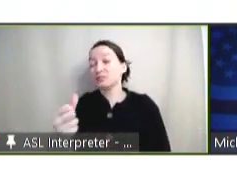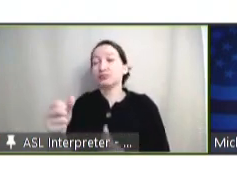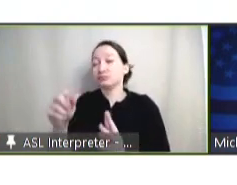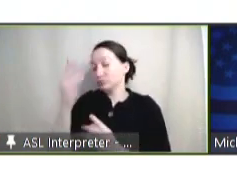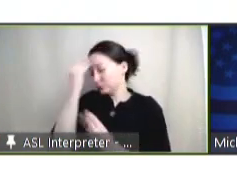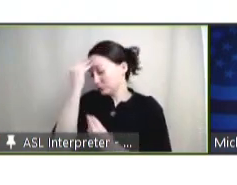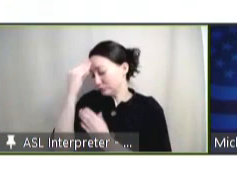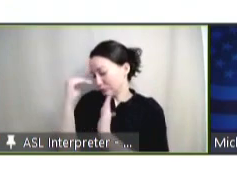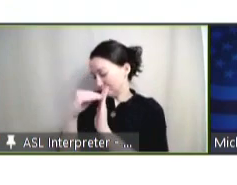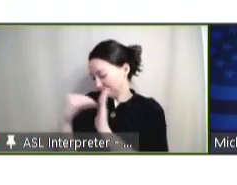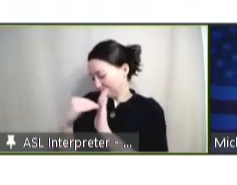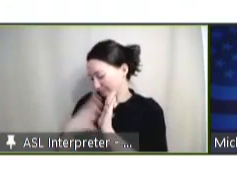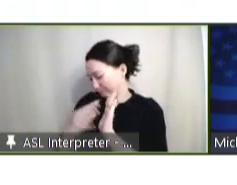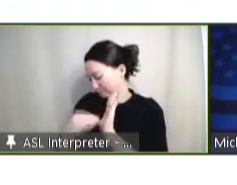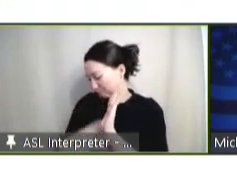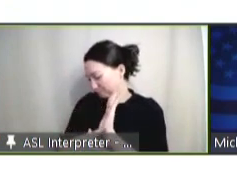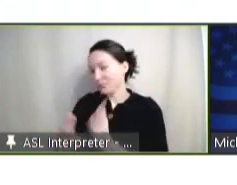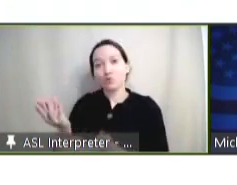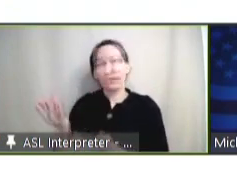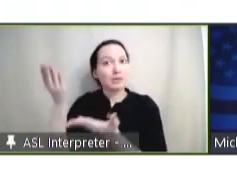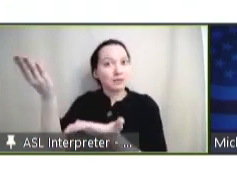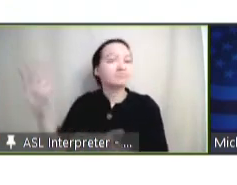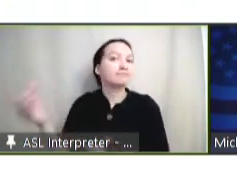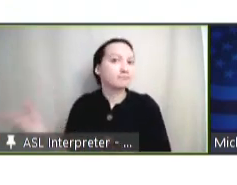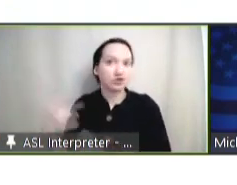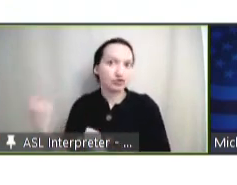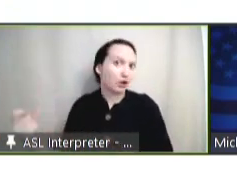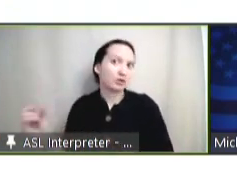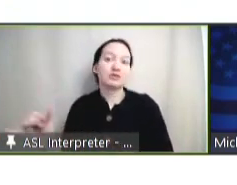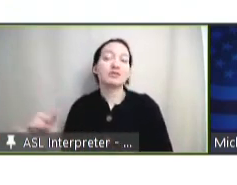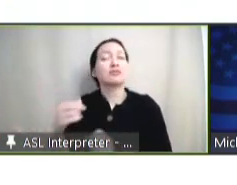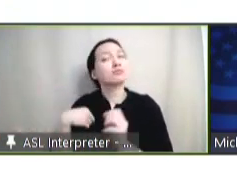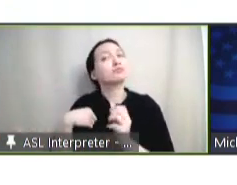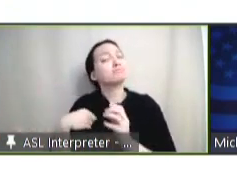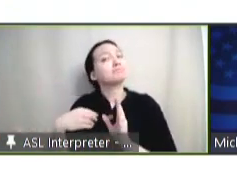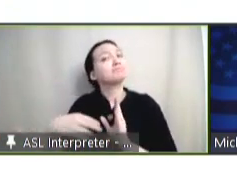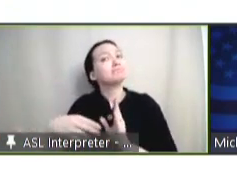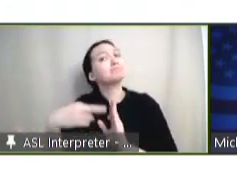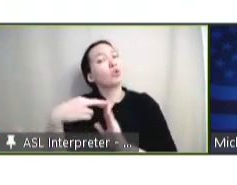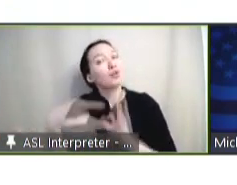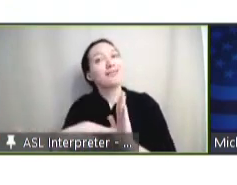well for recommendations and we do too strongly. And there are guidelines from NIOSH on what that